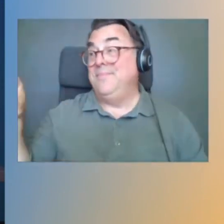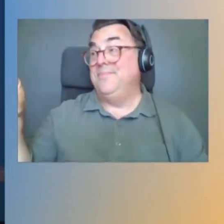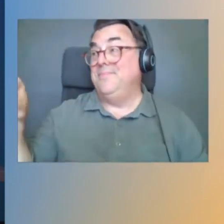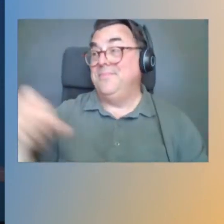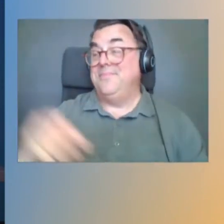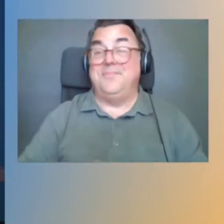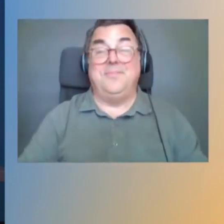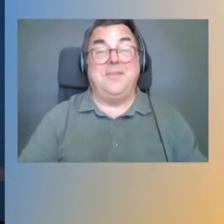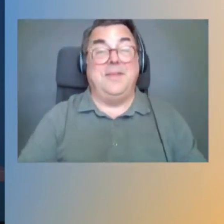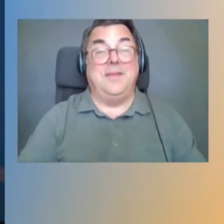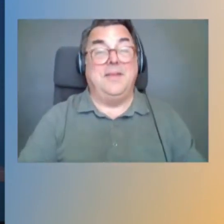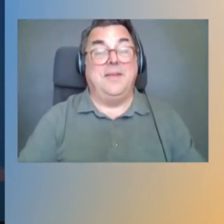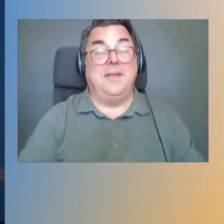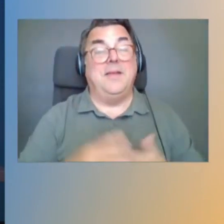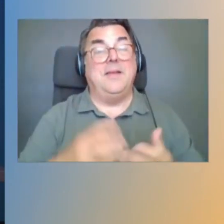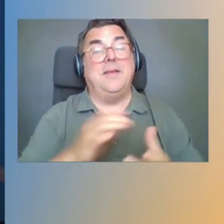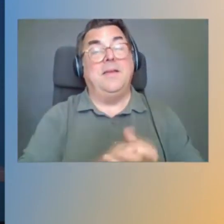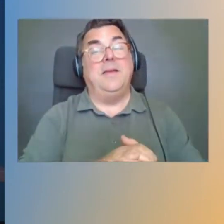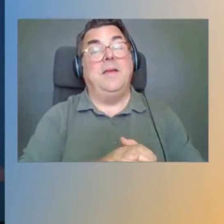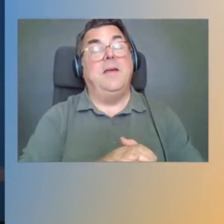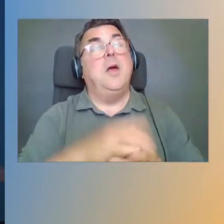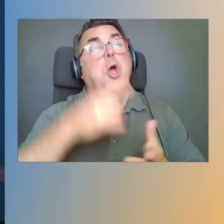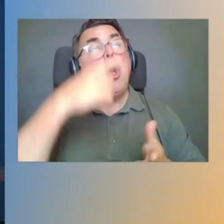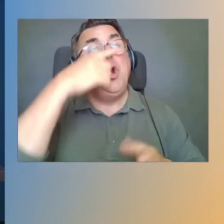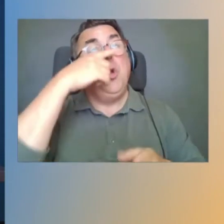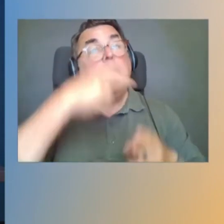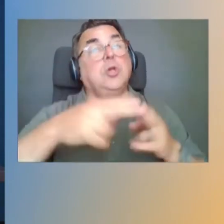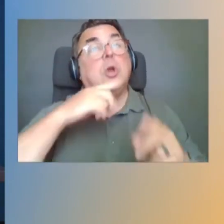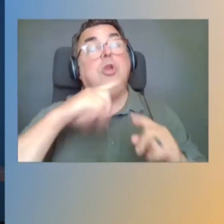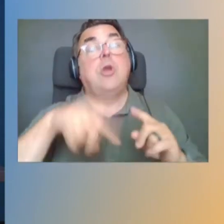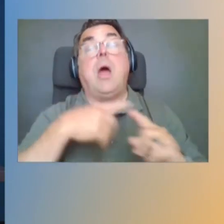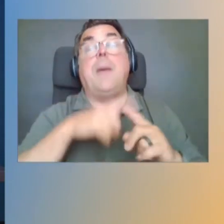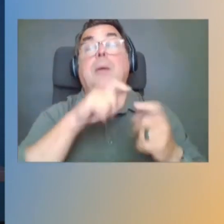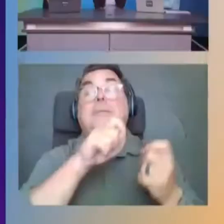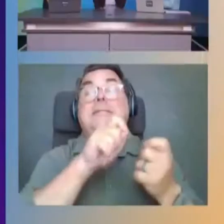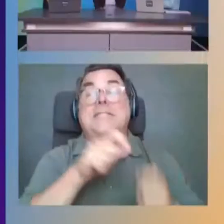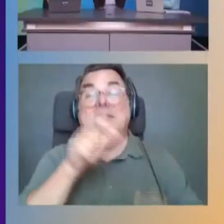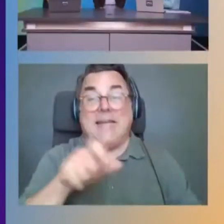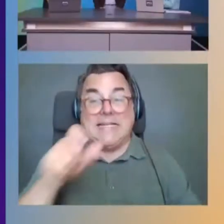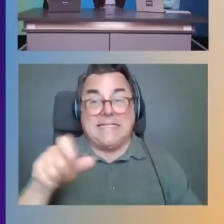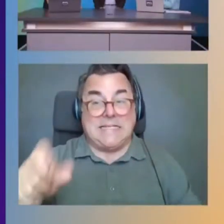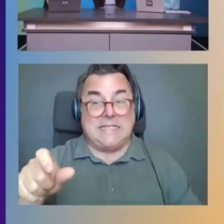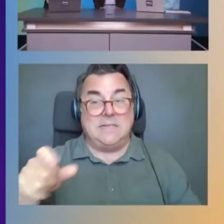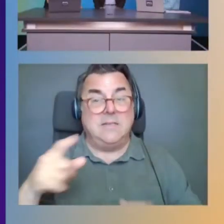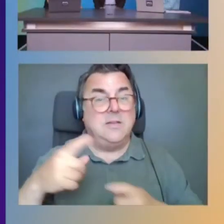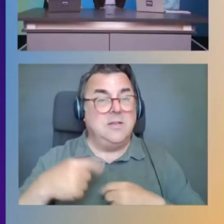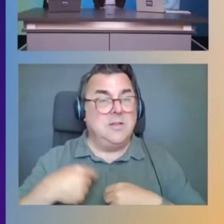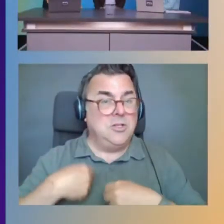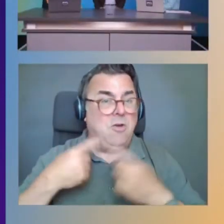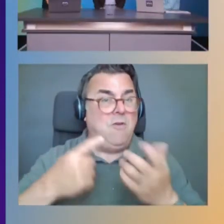Maybe we should talk a little bit about the specific instances here. We spent a little, quite a bit of time telling the story